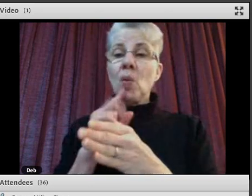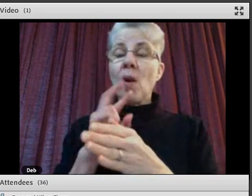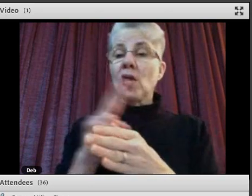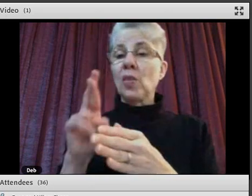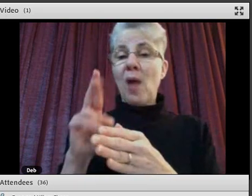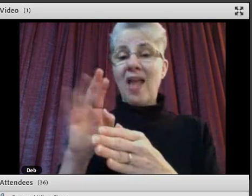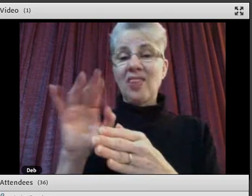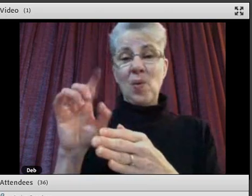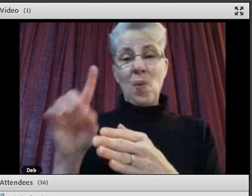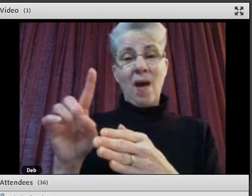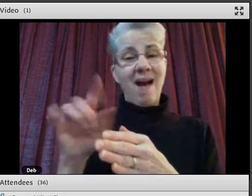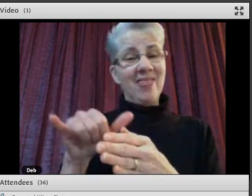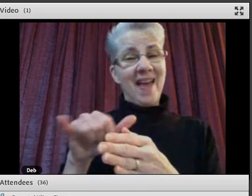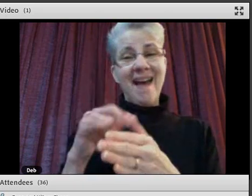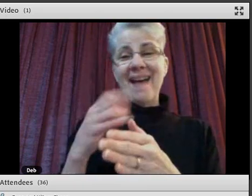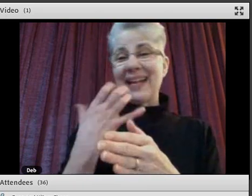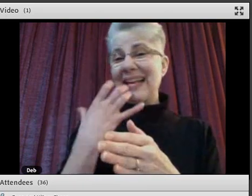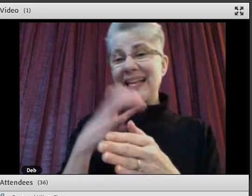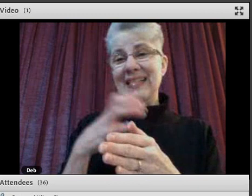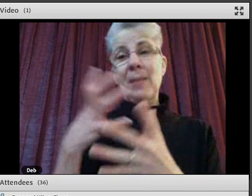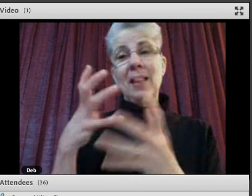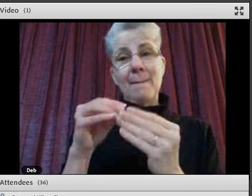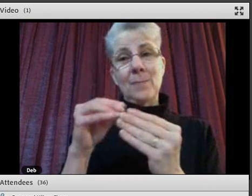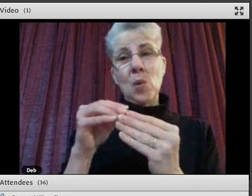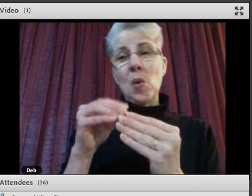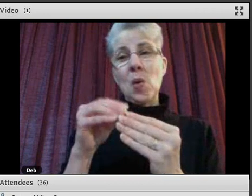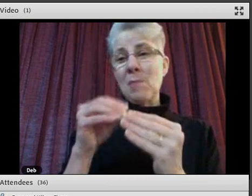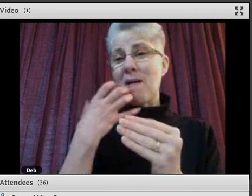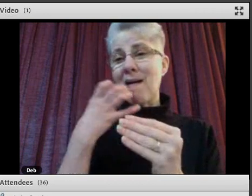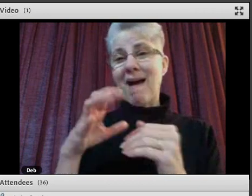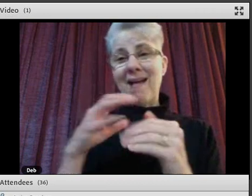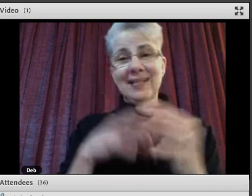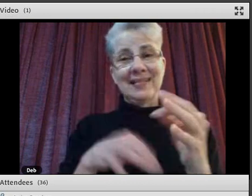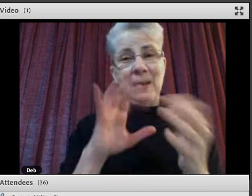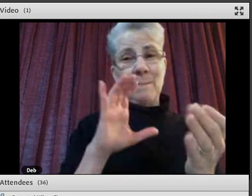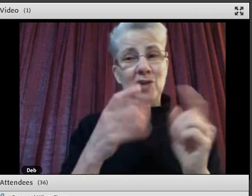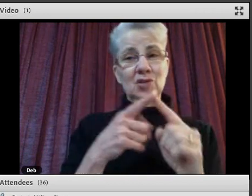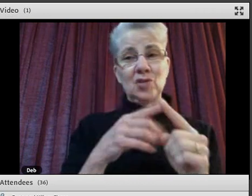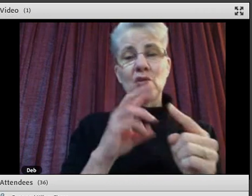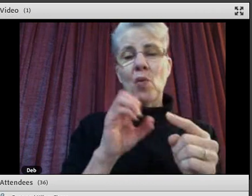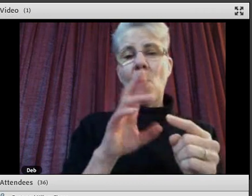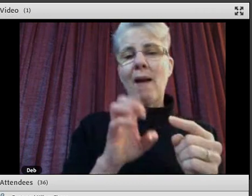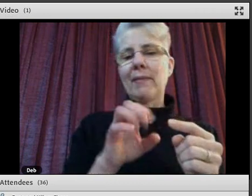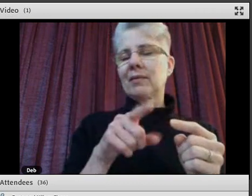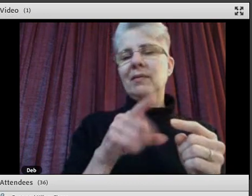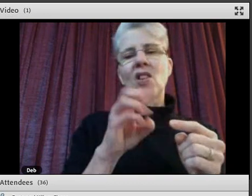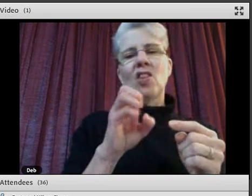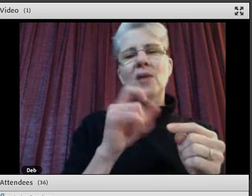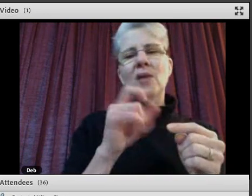'cause this little rod we have on these, it heats up a lot more than this wire does. This wire only is about as hot as a hot glue gun.